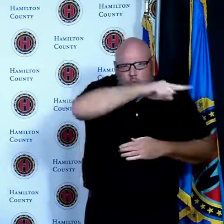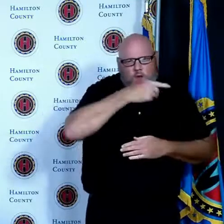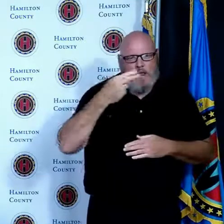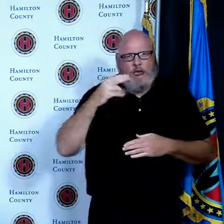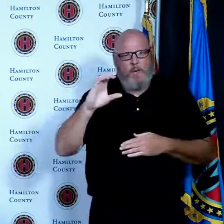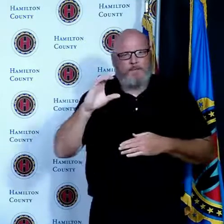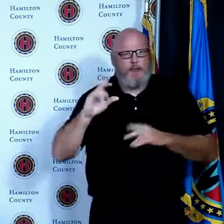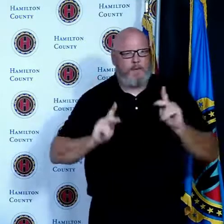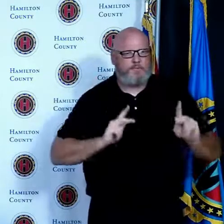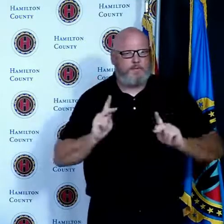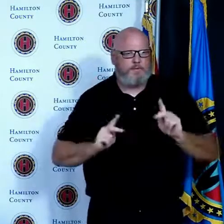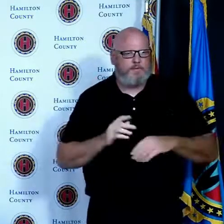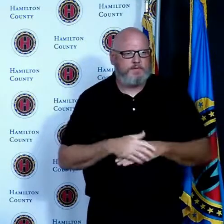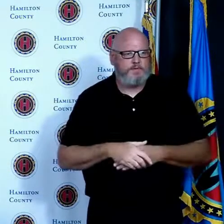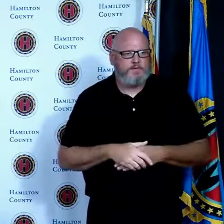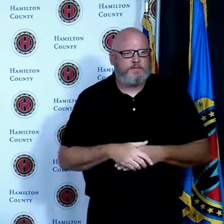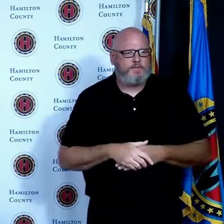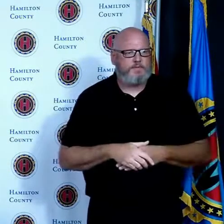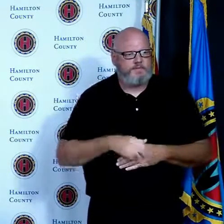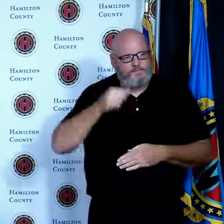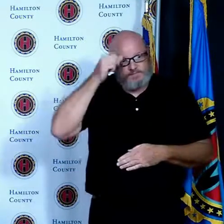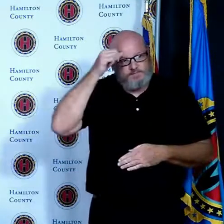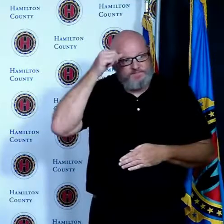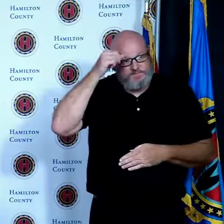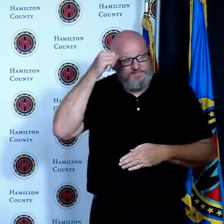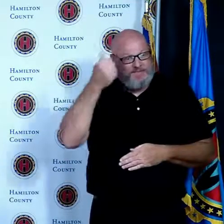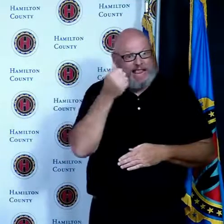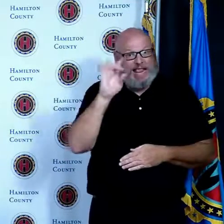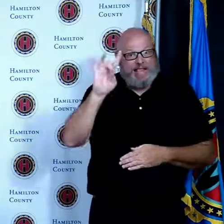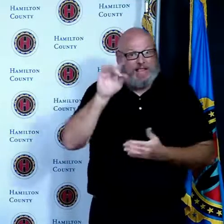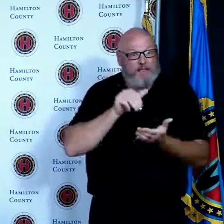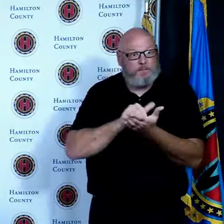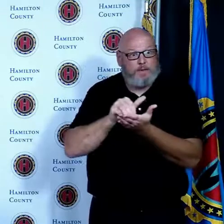that we received from the federal government through the CARES Act funding